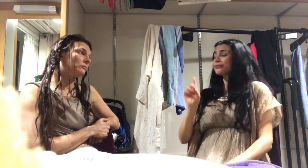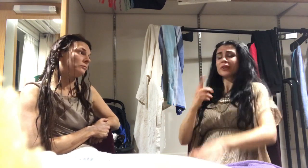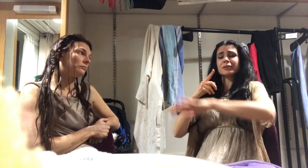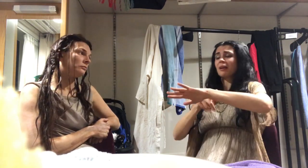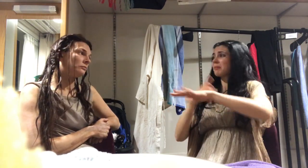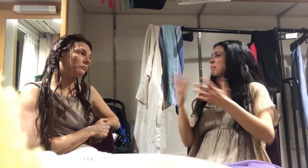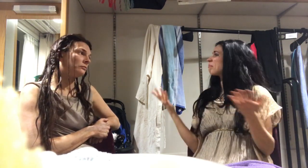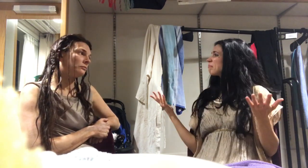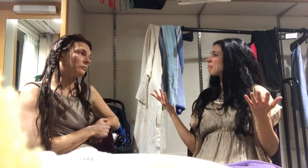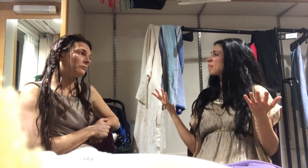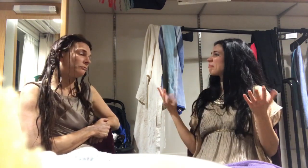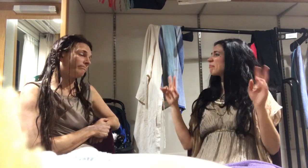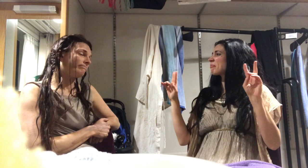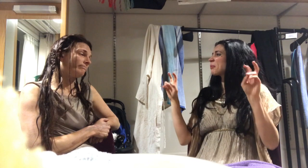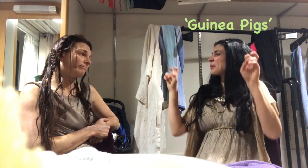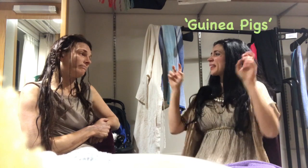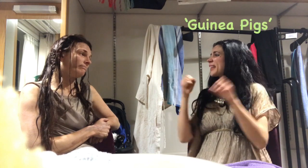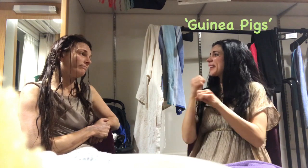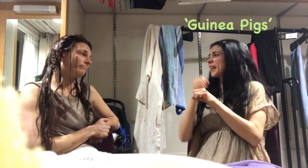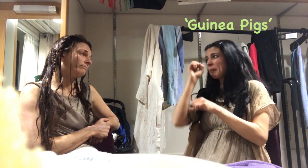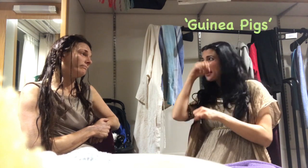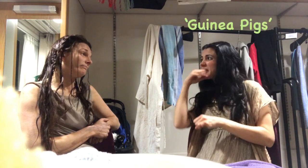because of combining it all and time. We are therefore the...